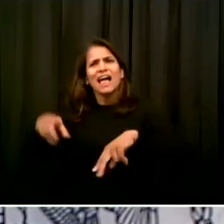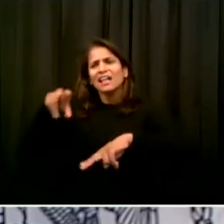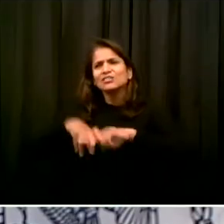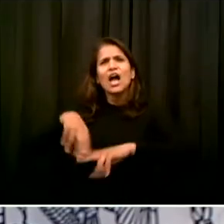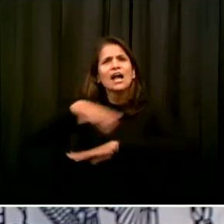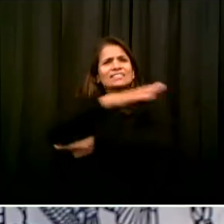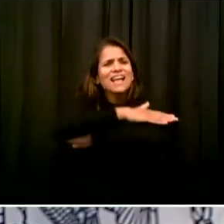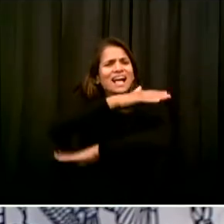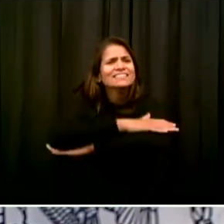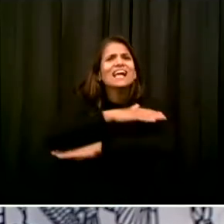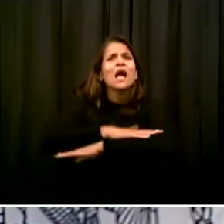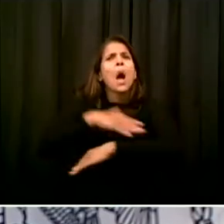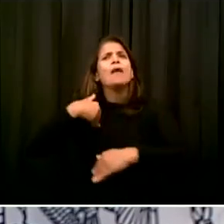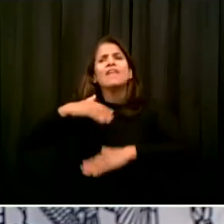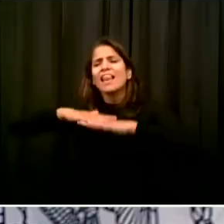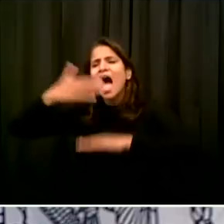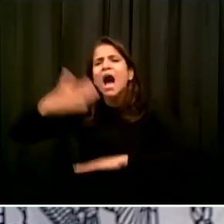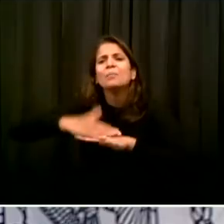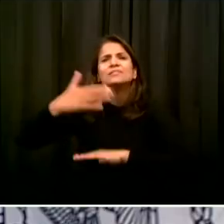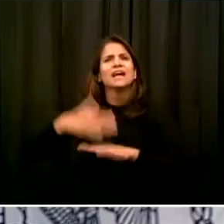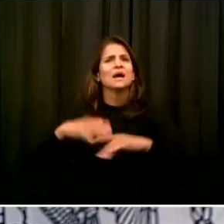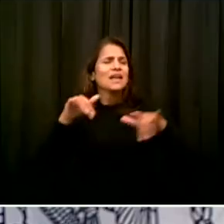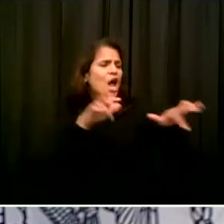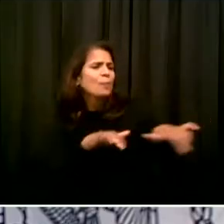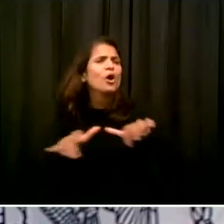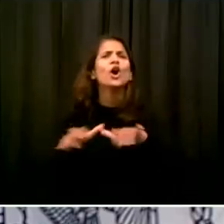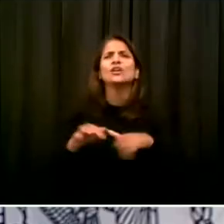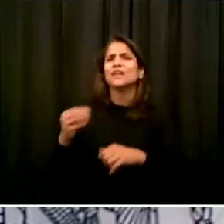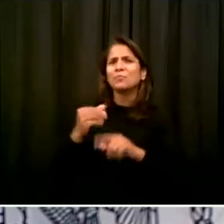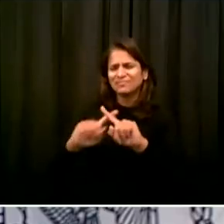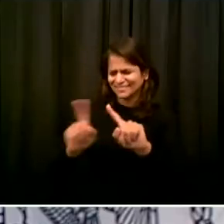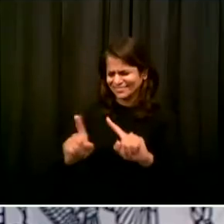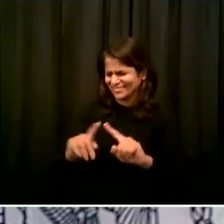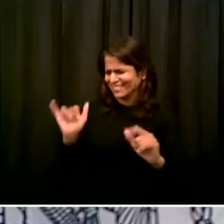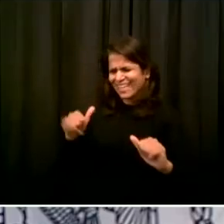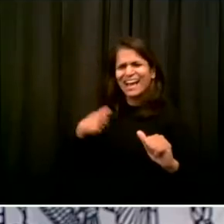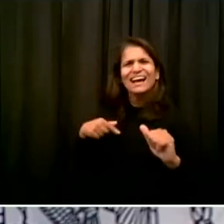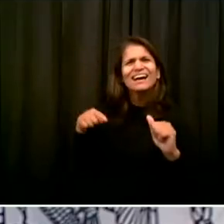ADDRESS THE QUESTION OF KIDS